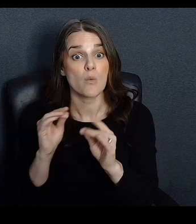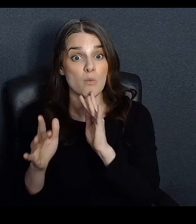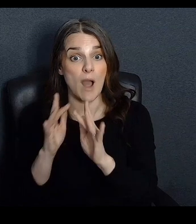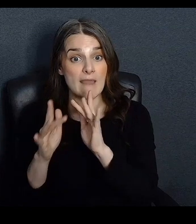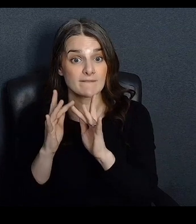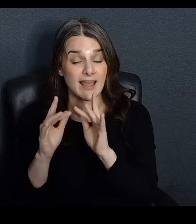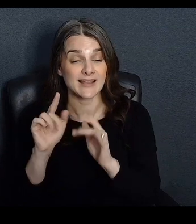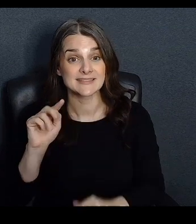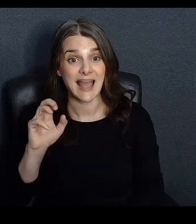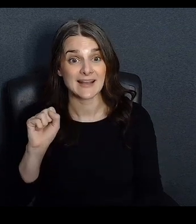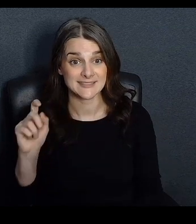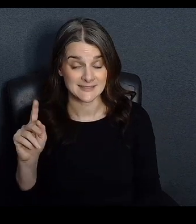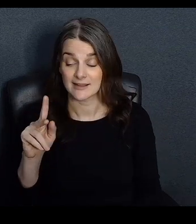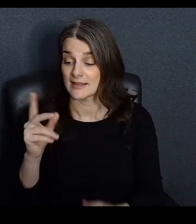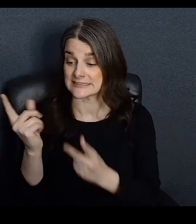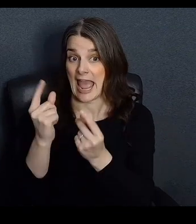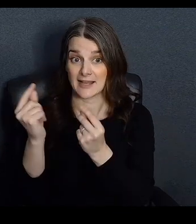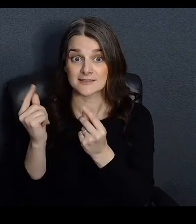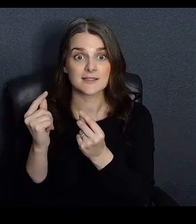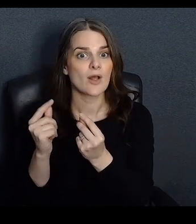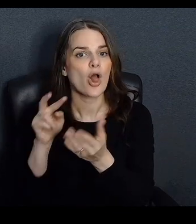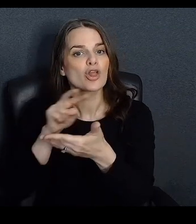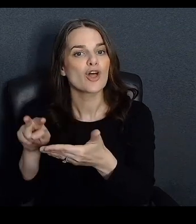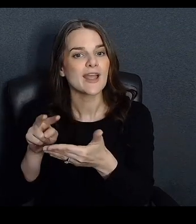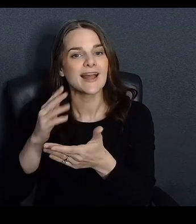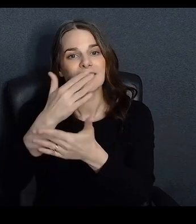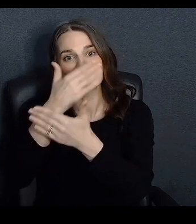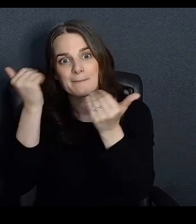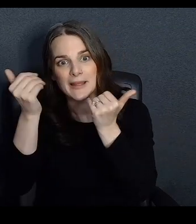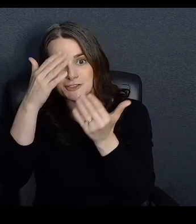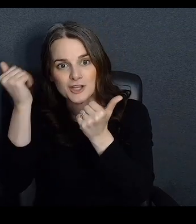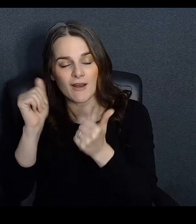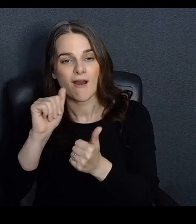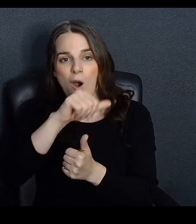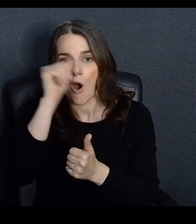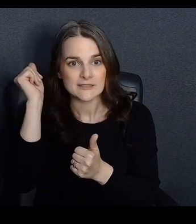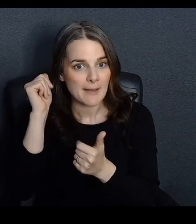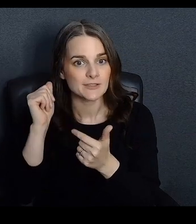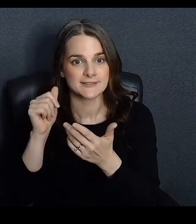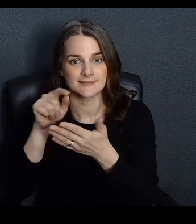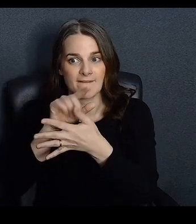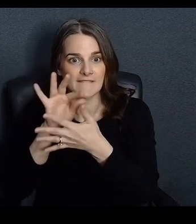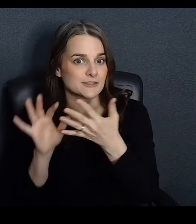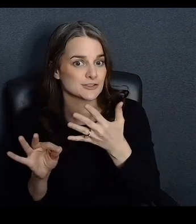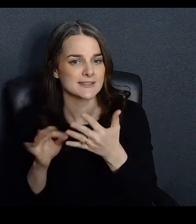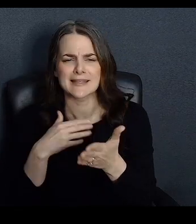be looking at those dementia or Alzheimer's manufacturers, even if your own access needs are not specifically related